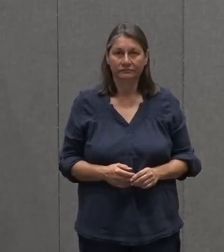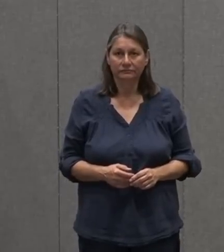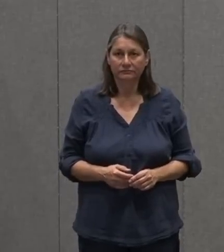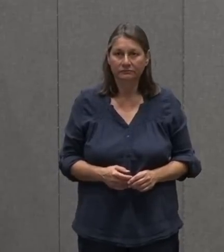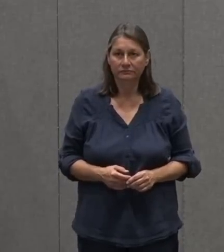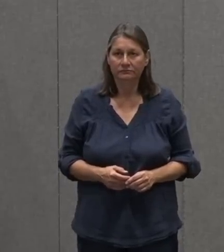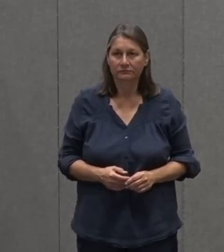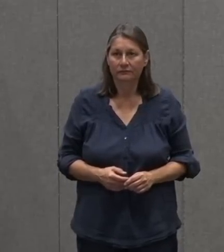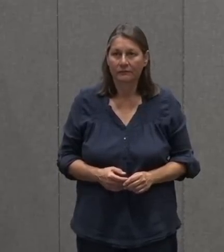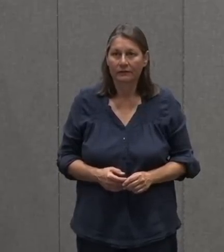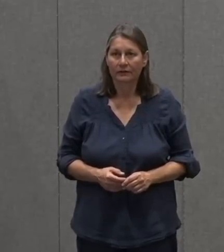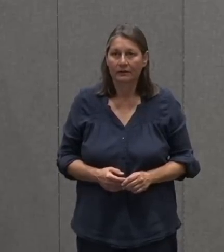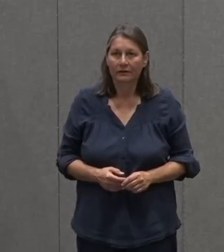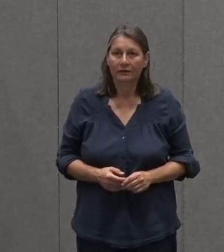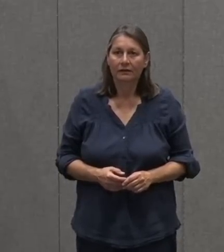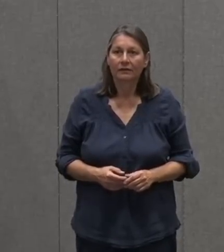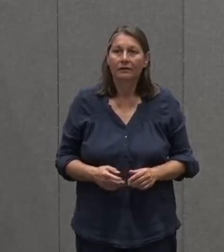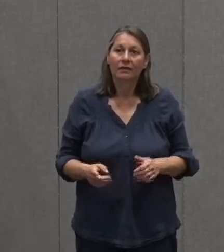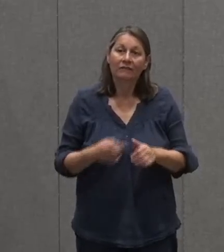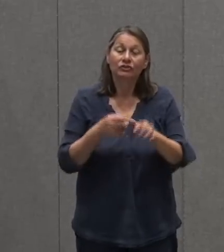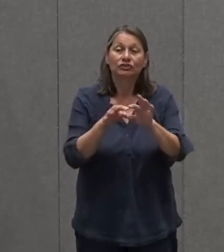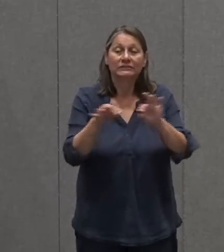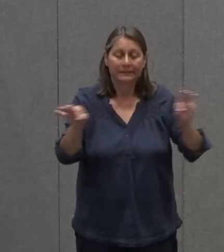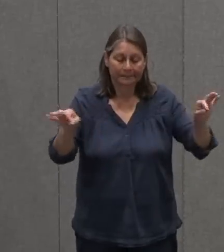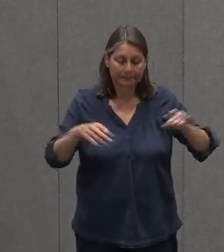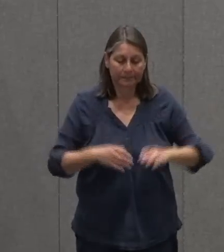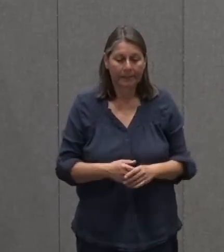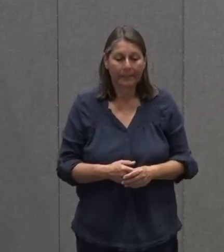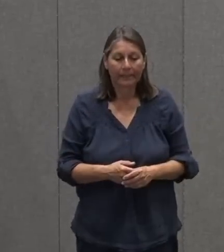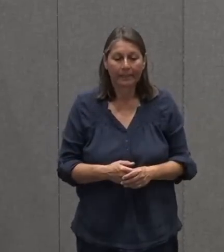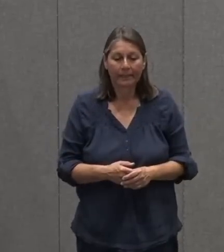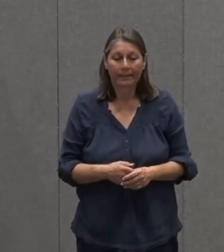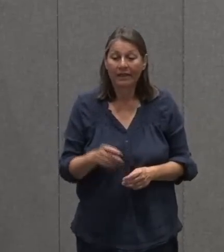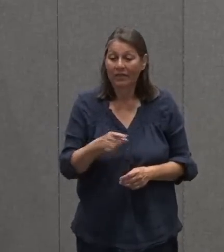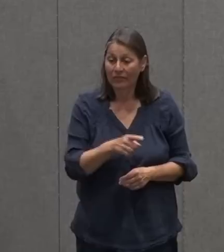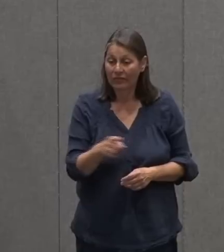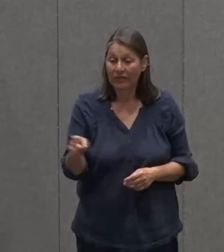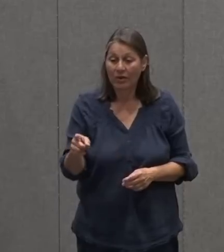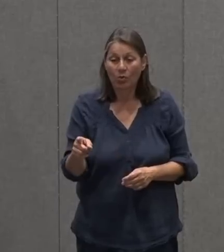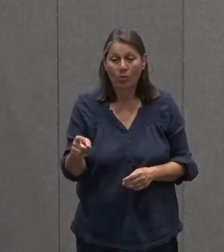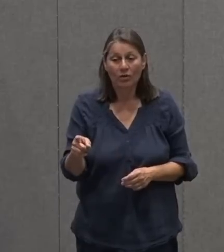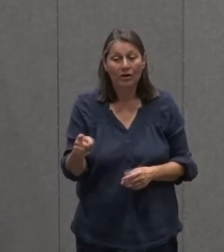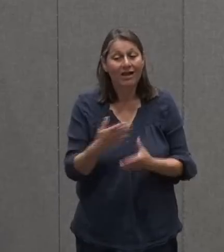This one is called or this statement says, there were some friends